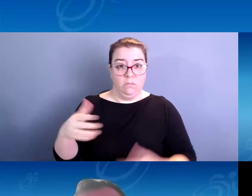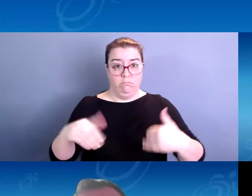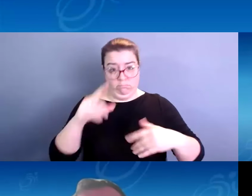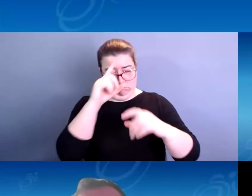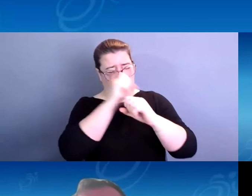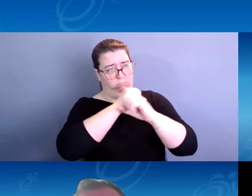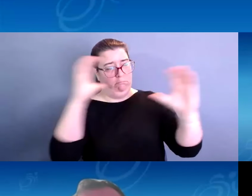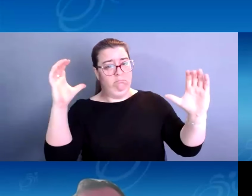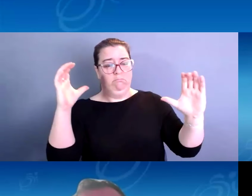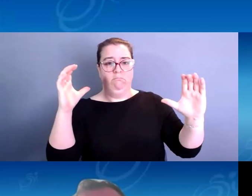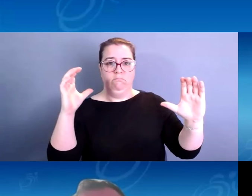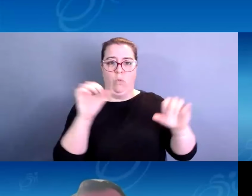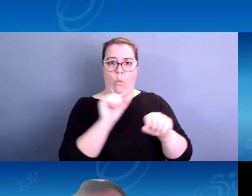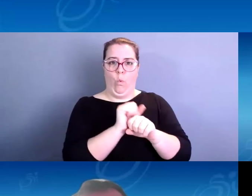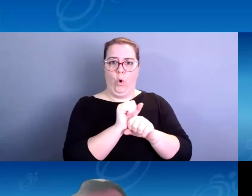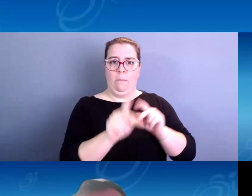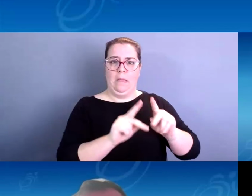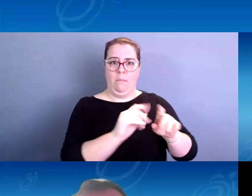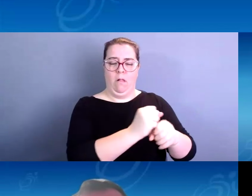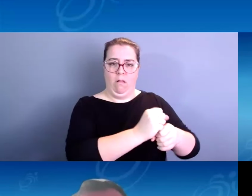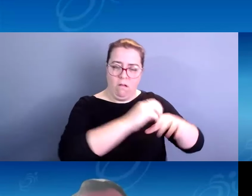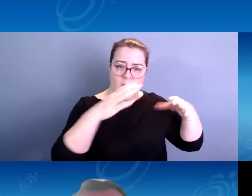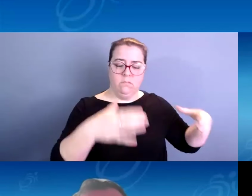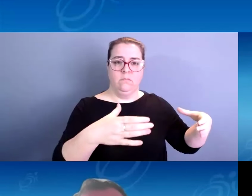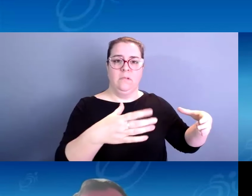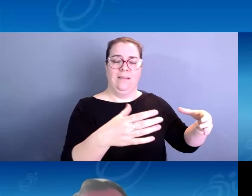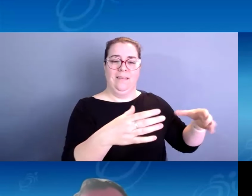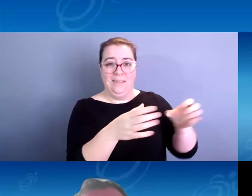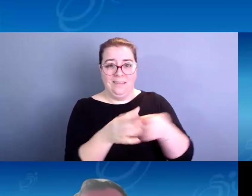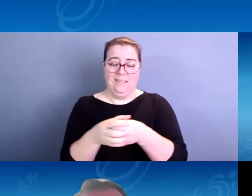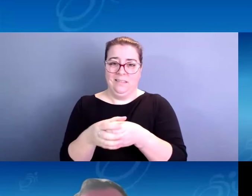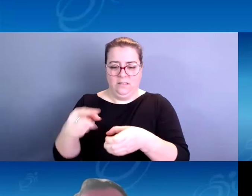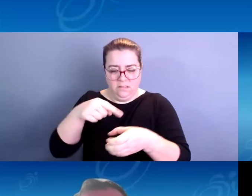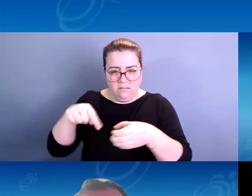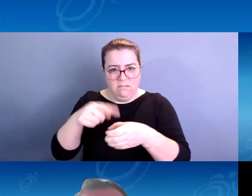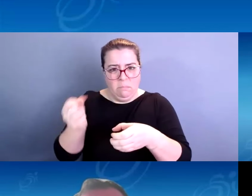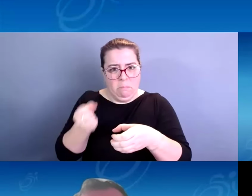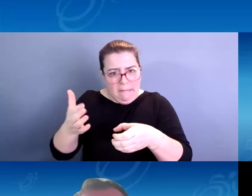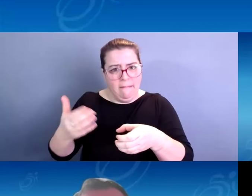So why wouldn't we include those voices in shaping organizational culture?